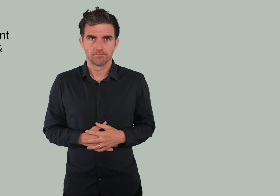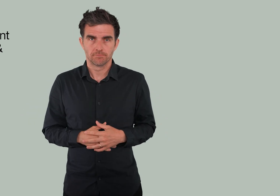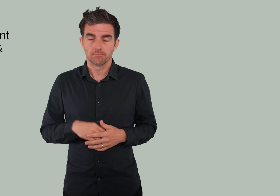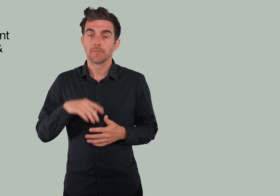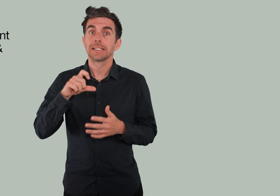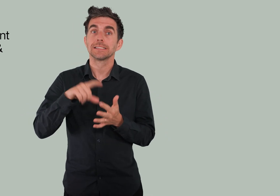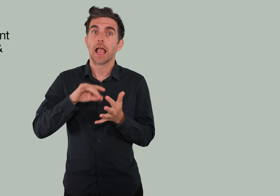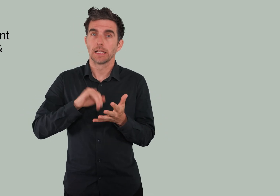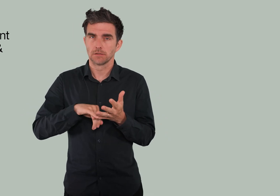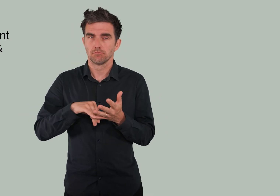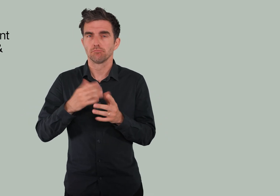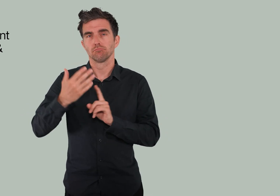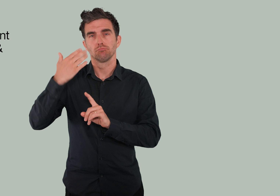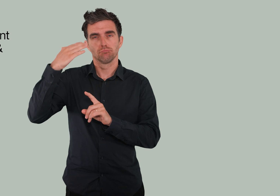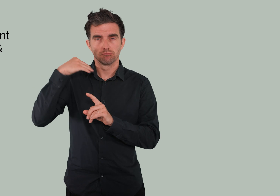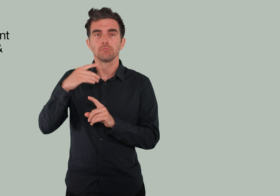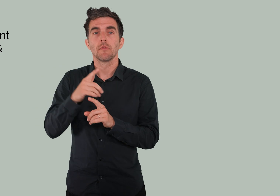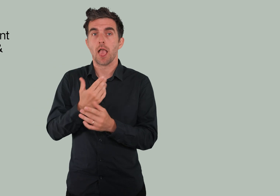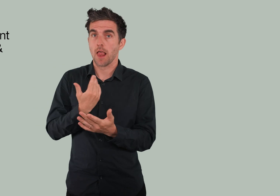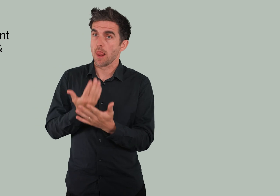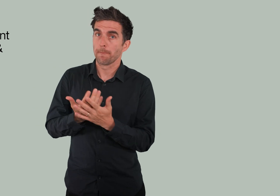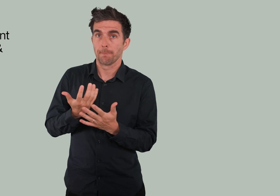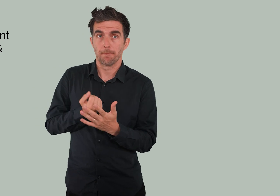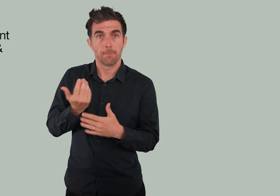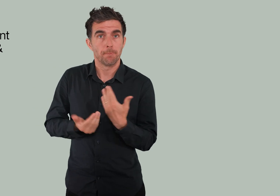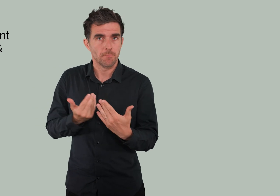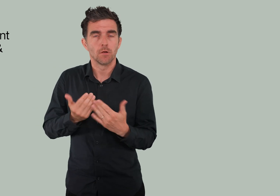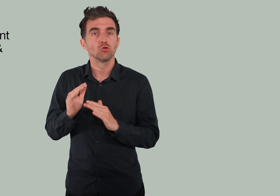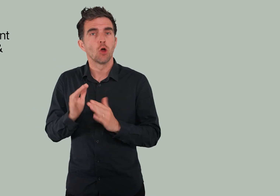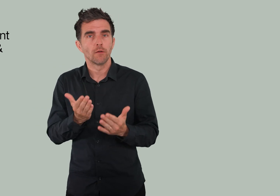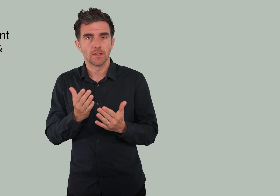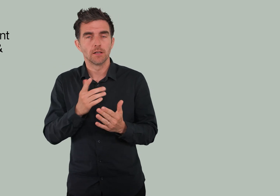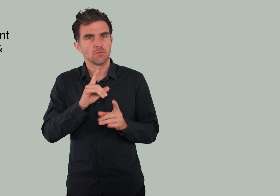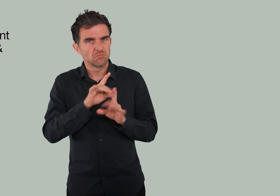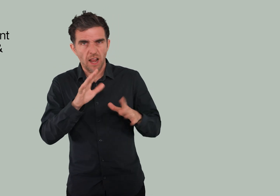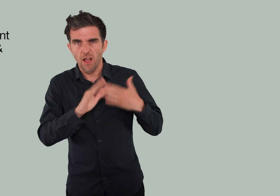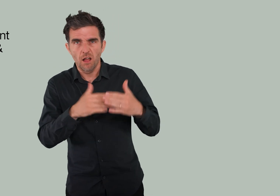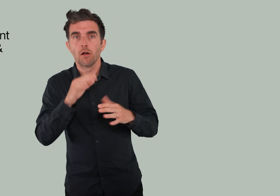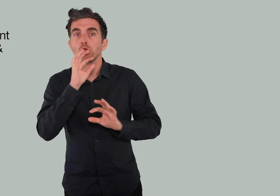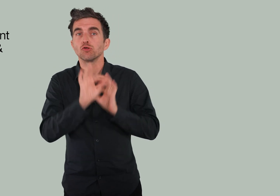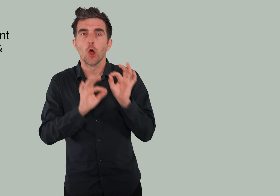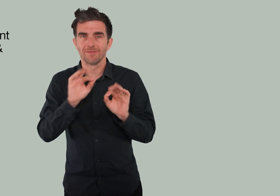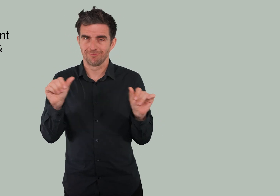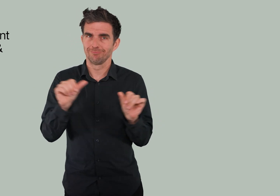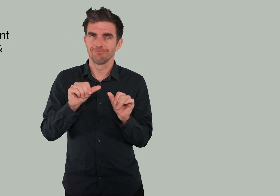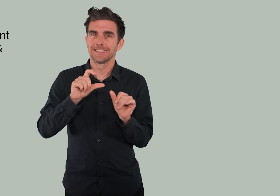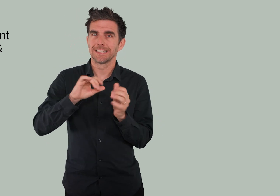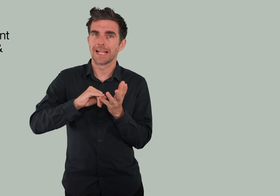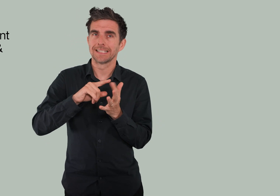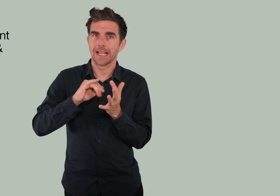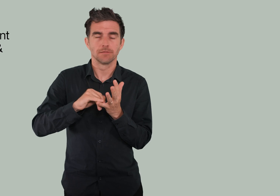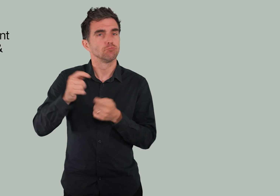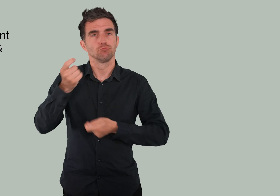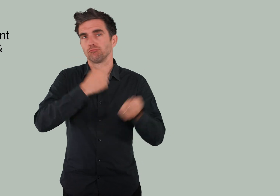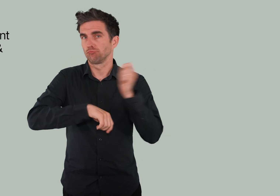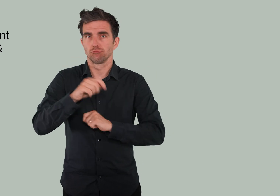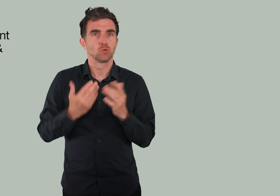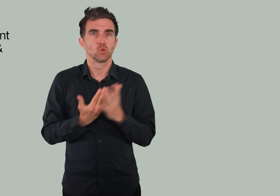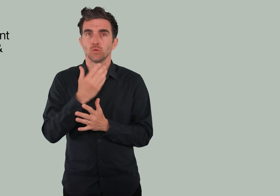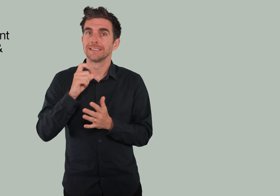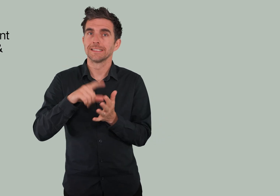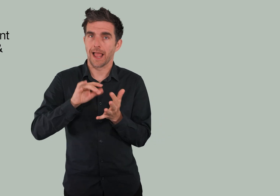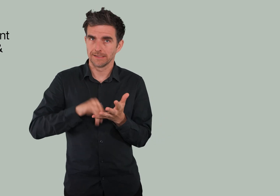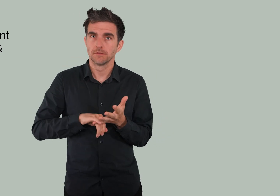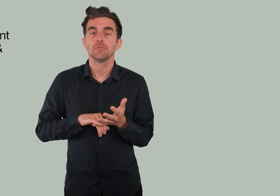(Footnote 44 - CES replaced the previous Claimant Service and Experience Survey (CSES).